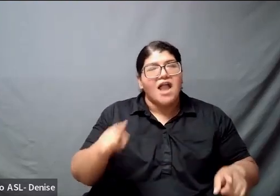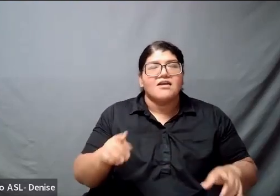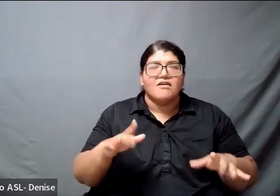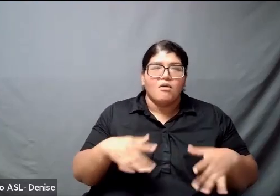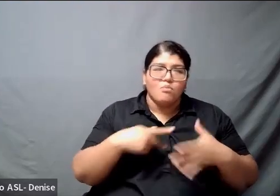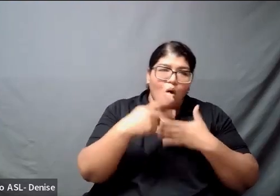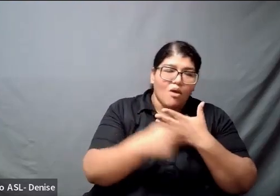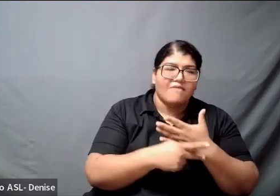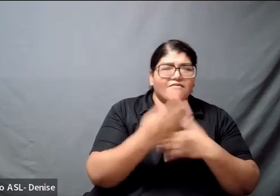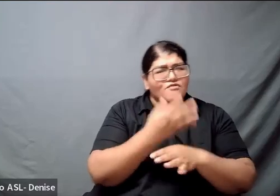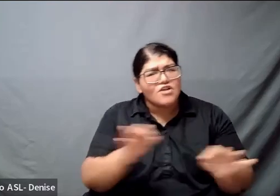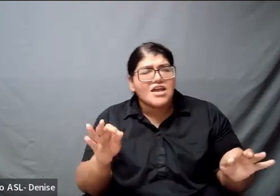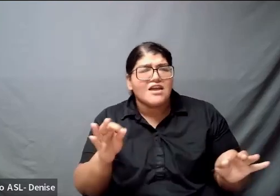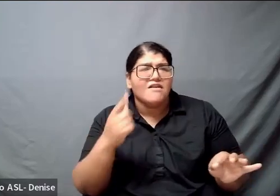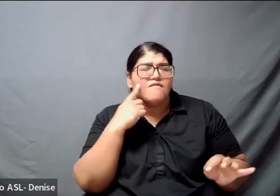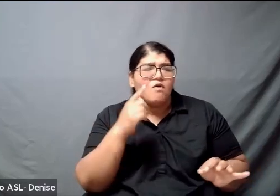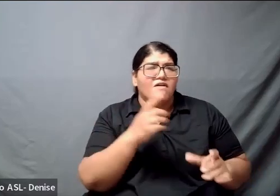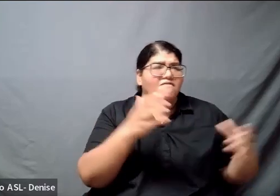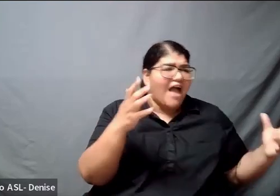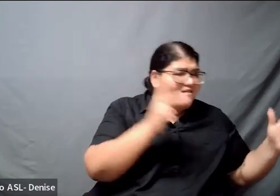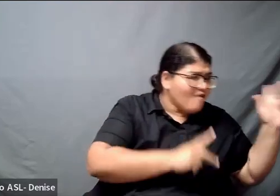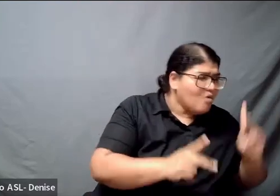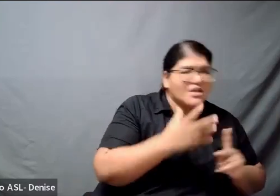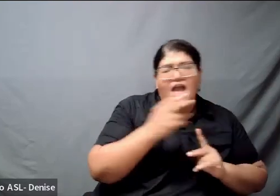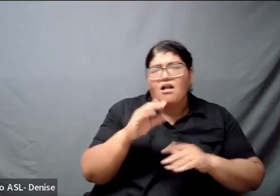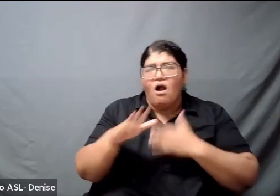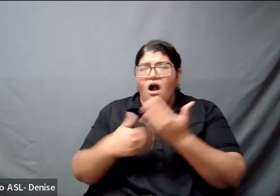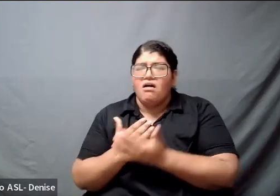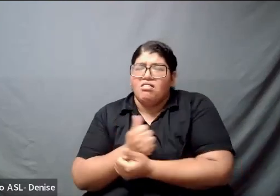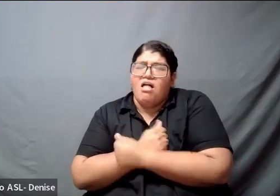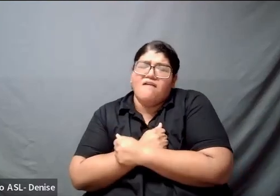to fat folks and all of our friends and loved ones because of the support